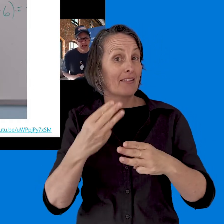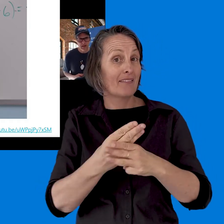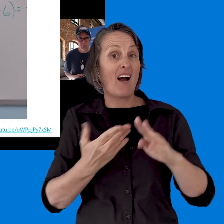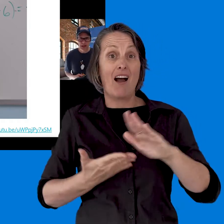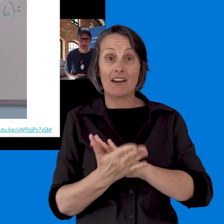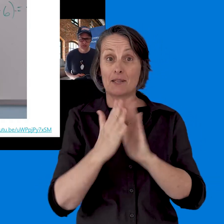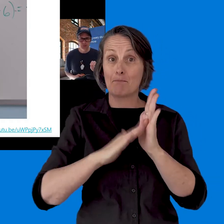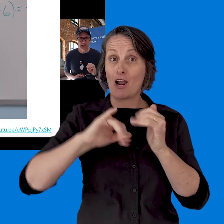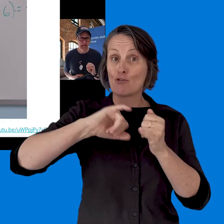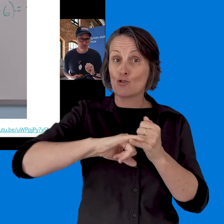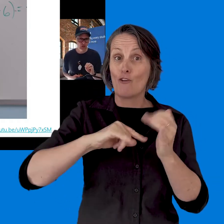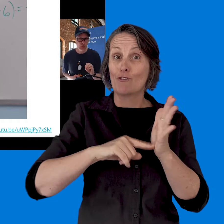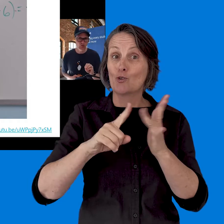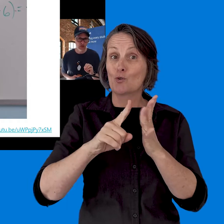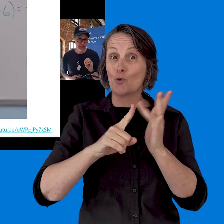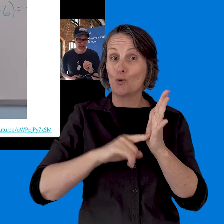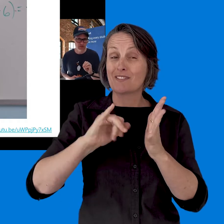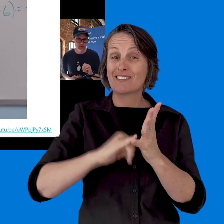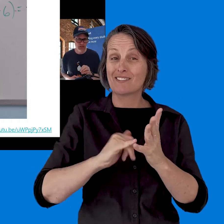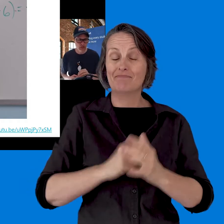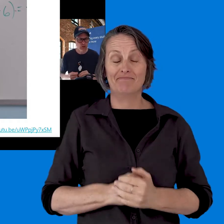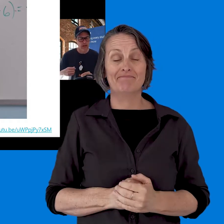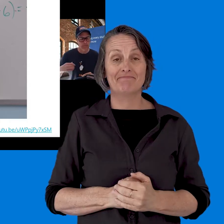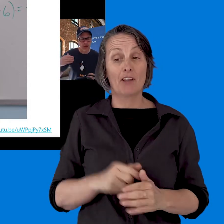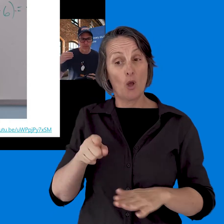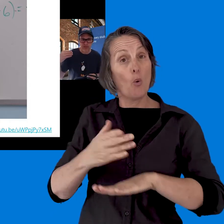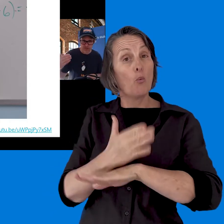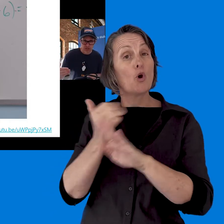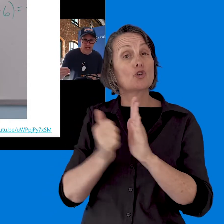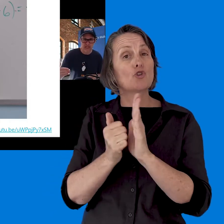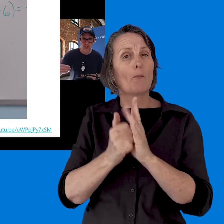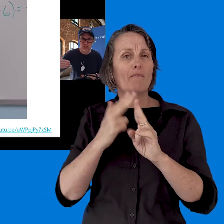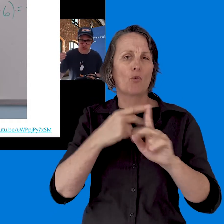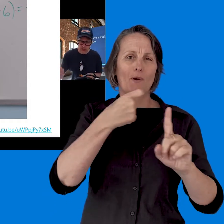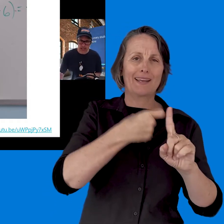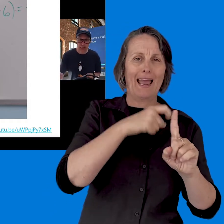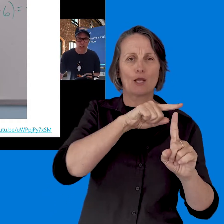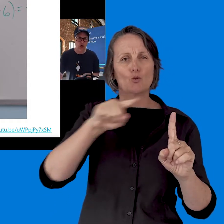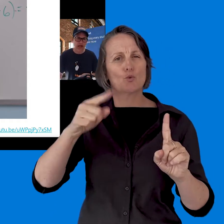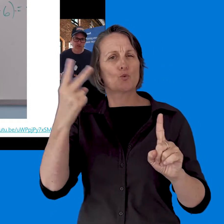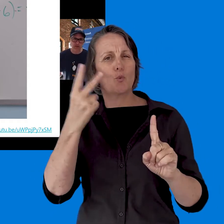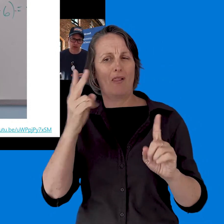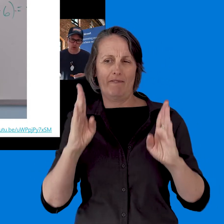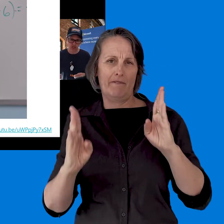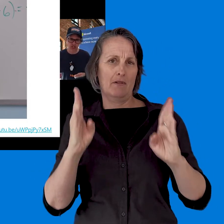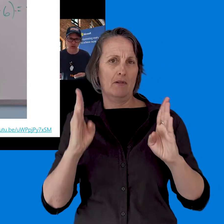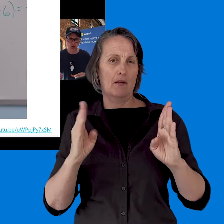Now I've made this for a K-to-12 audience this video, but nevertheless, you're still gonna get a lot out of it by watching it,